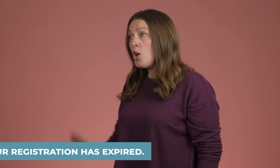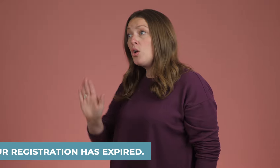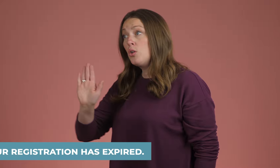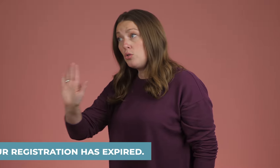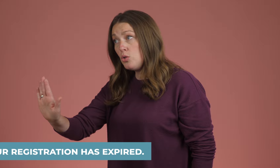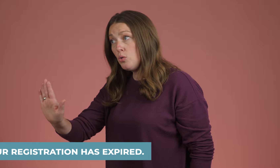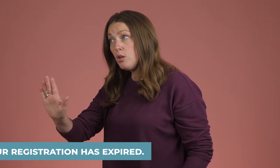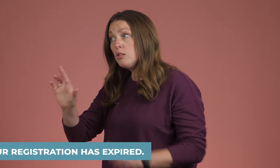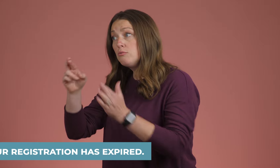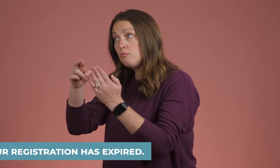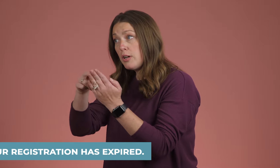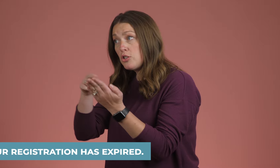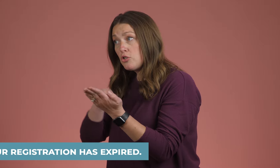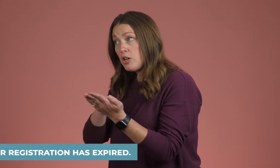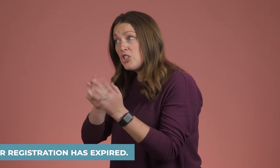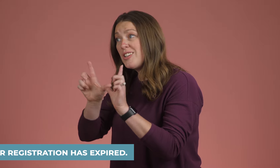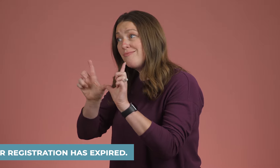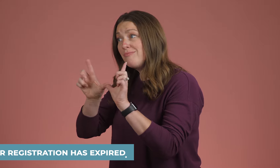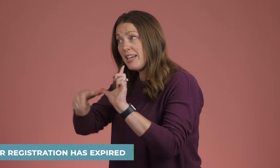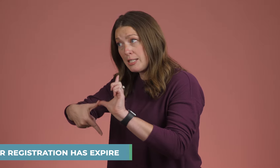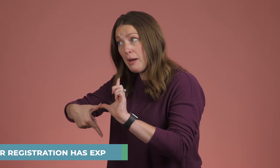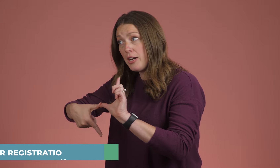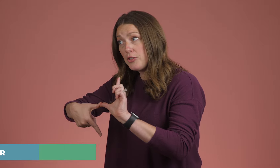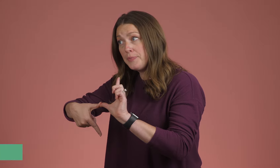Your registration expired.